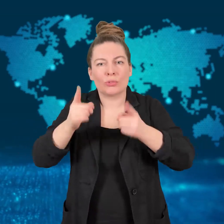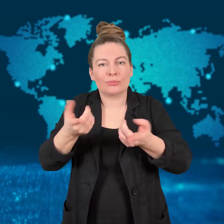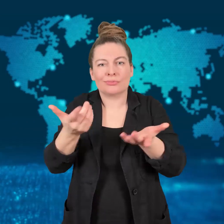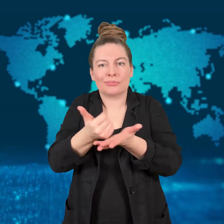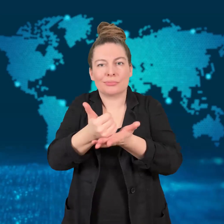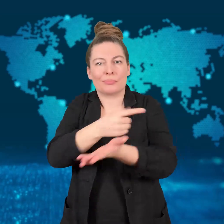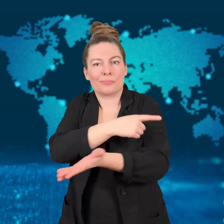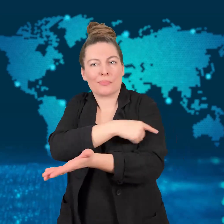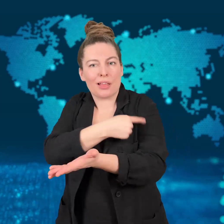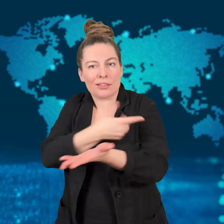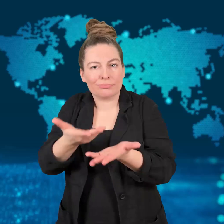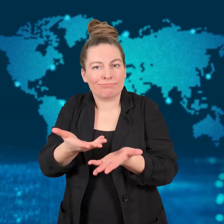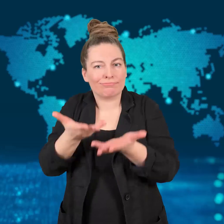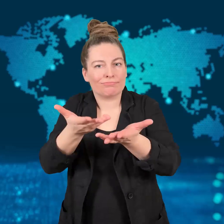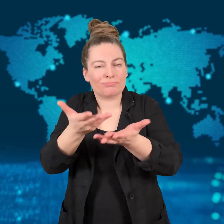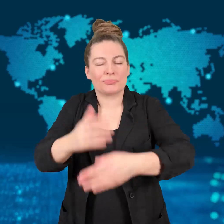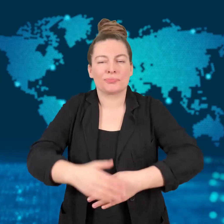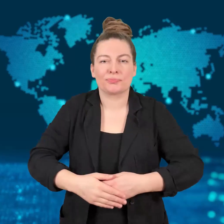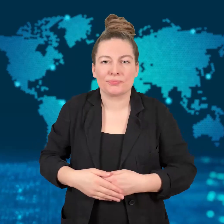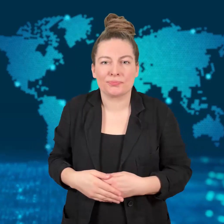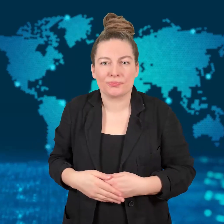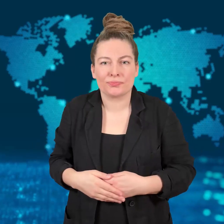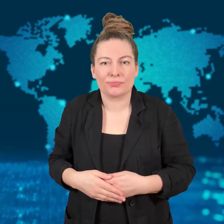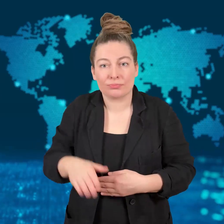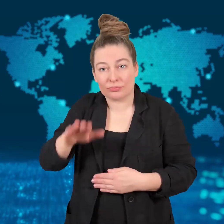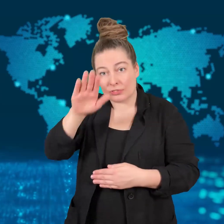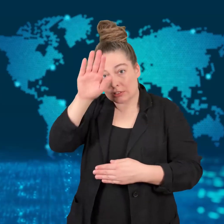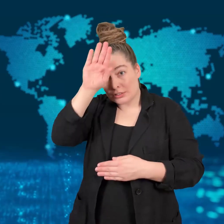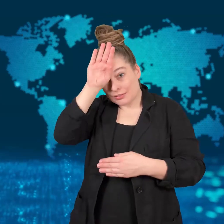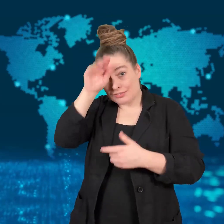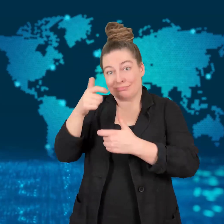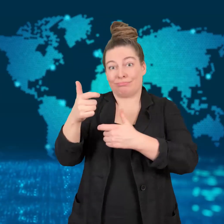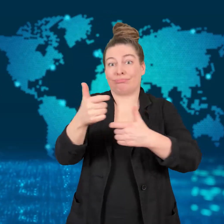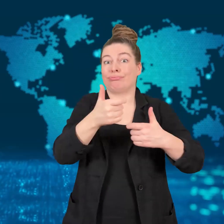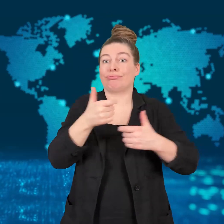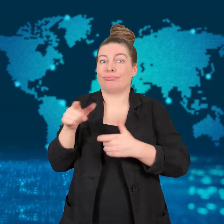those who were injured.